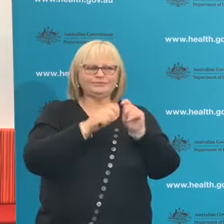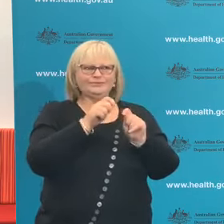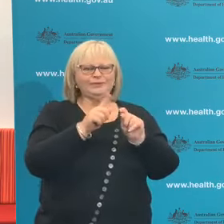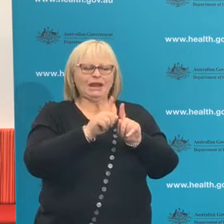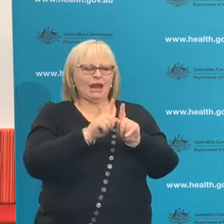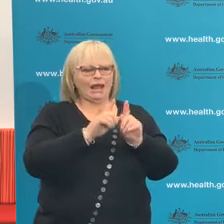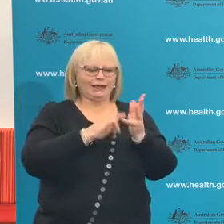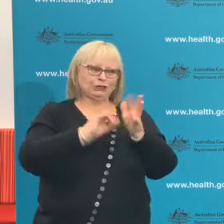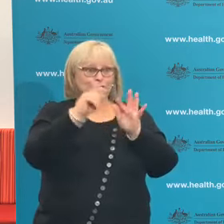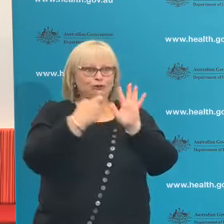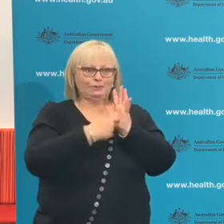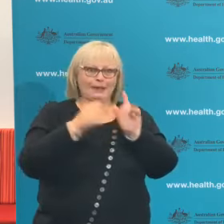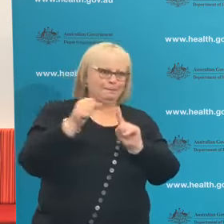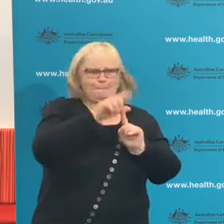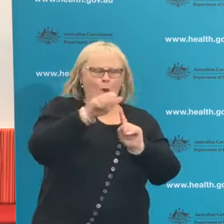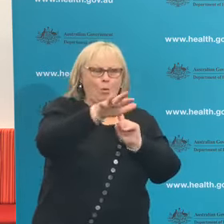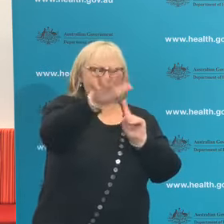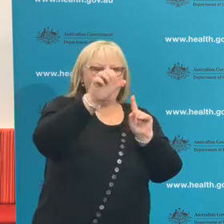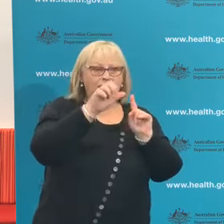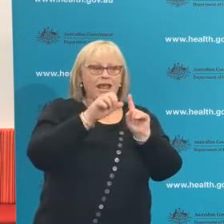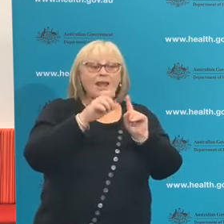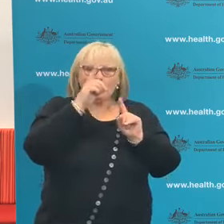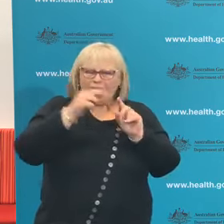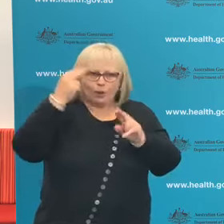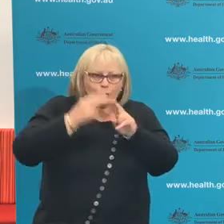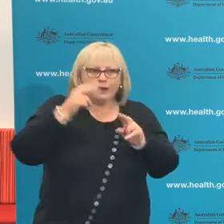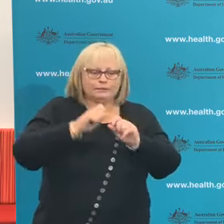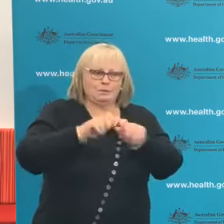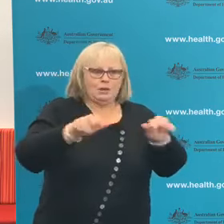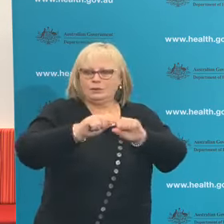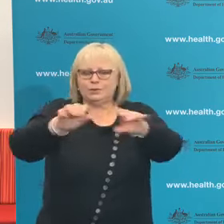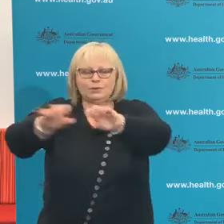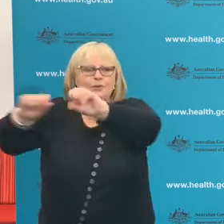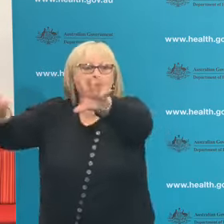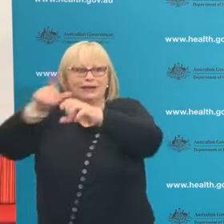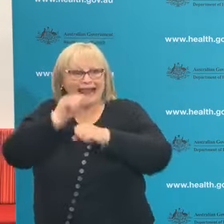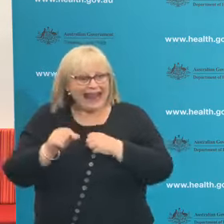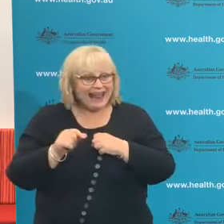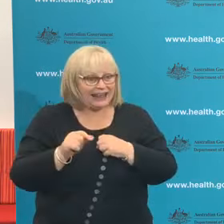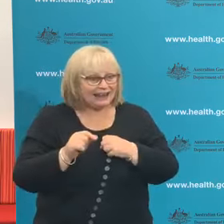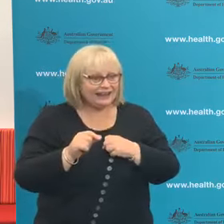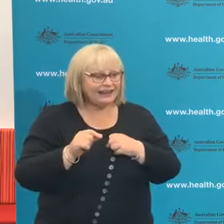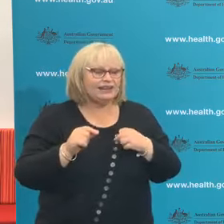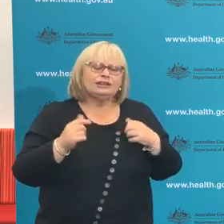infect a lot of people very quickly, and that's why even though we may have very